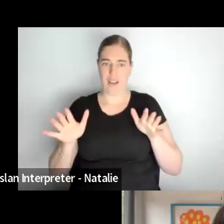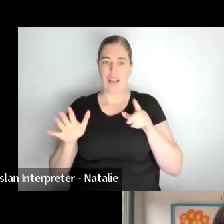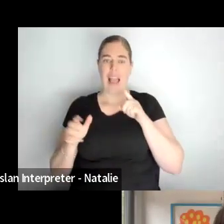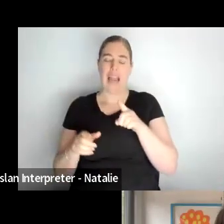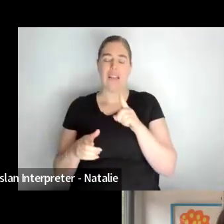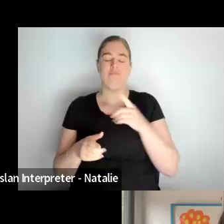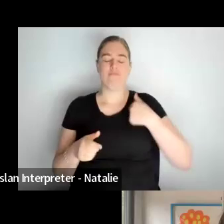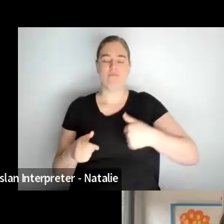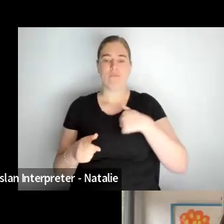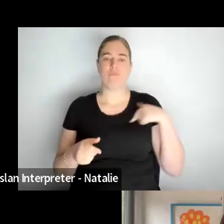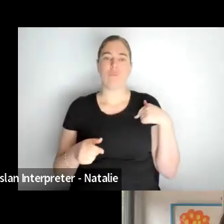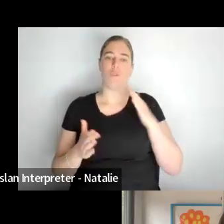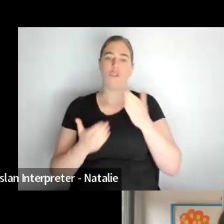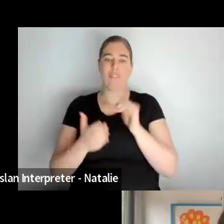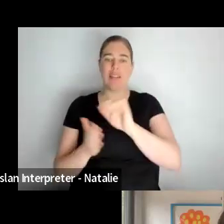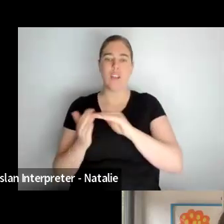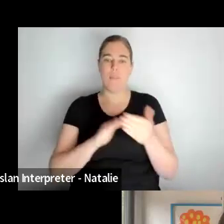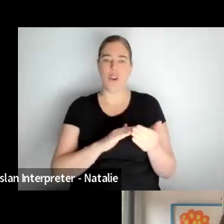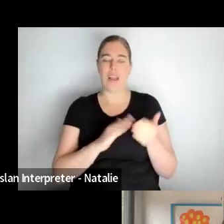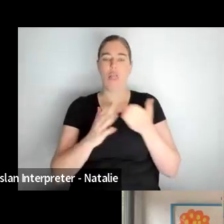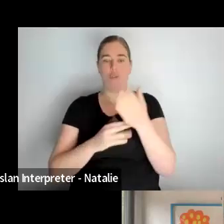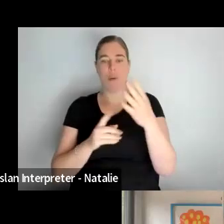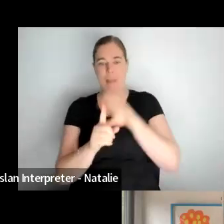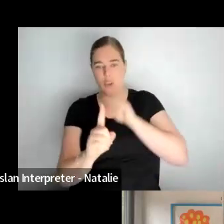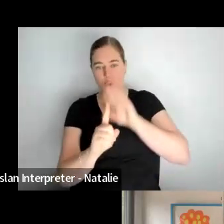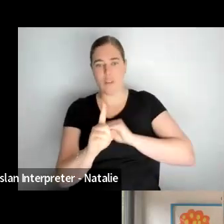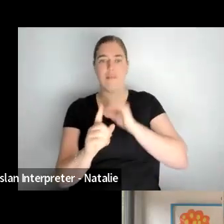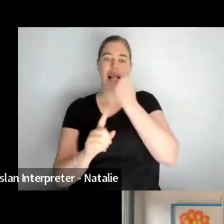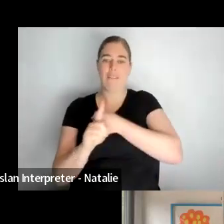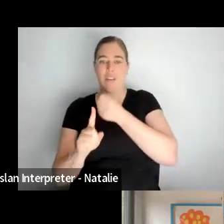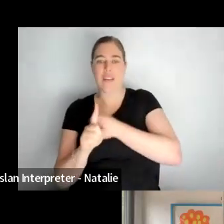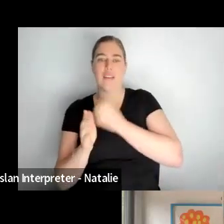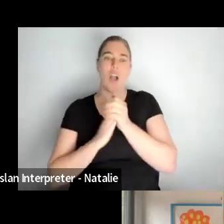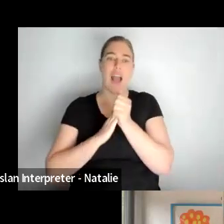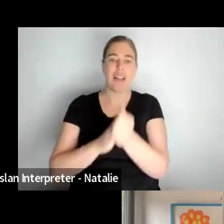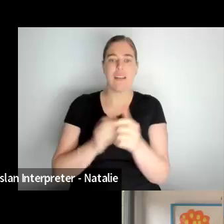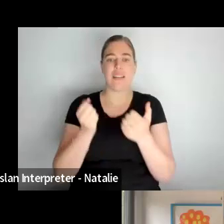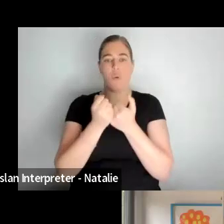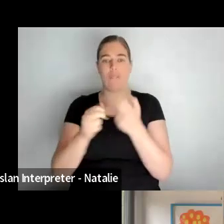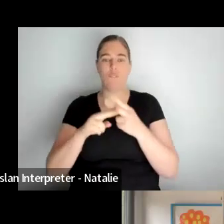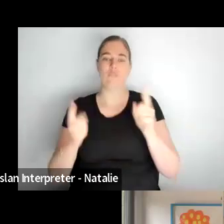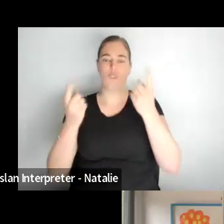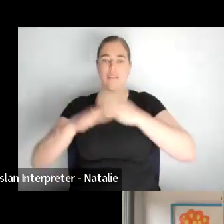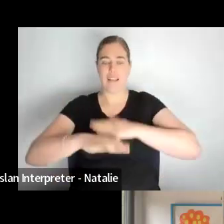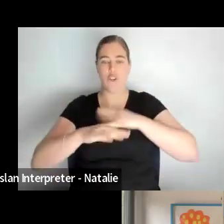to being of service to his community through service and guidance of First Nations musicians